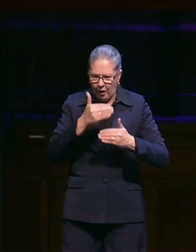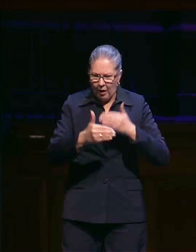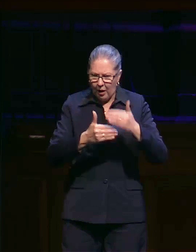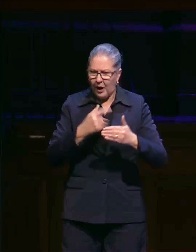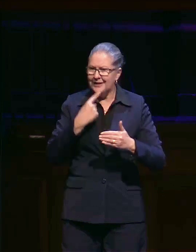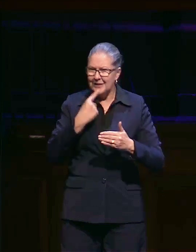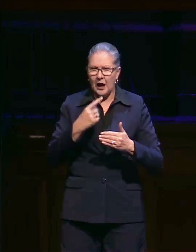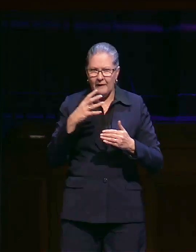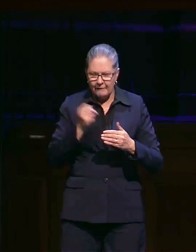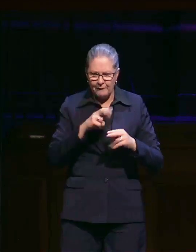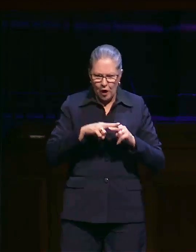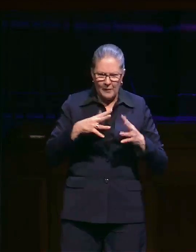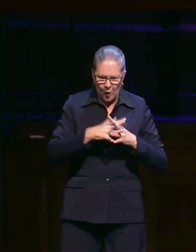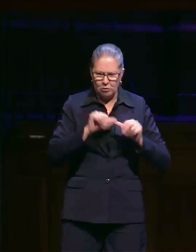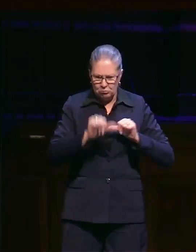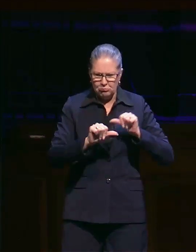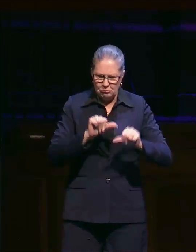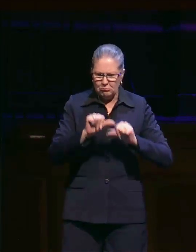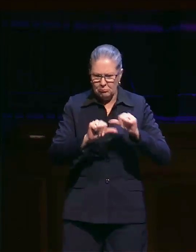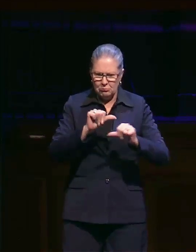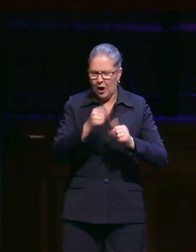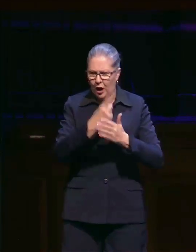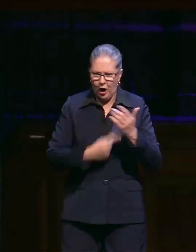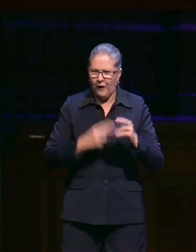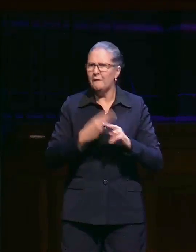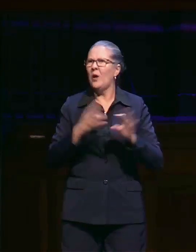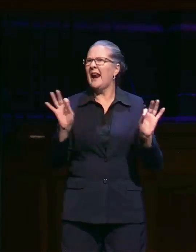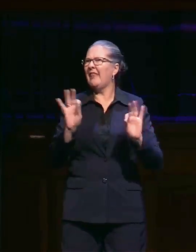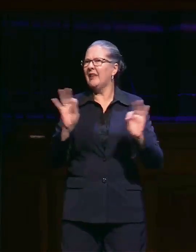framework of our public service and more than 30 years for nothing we're building